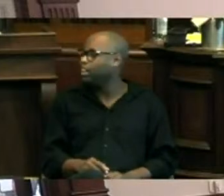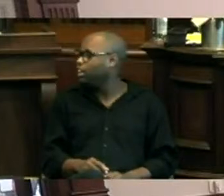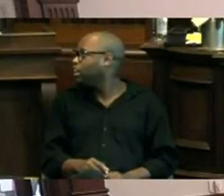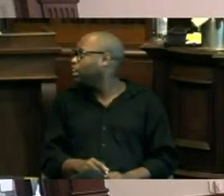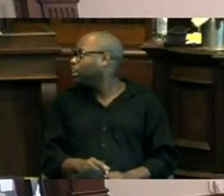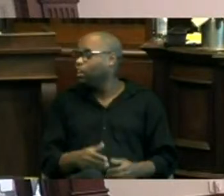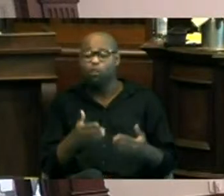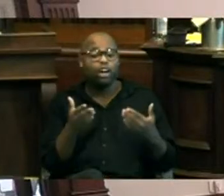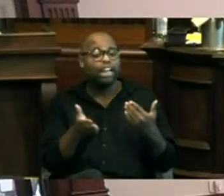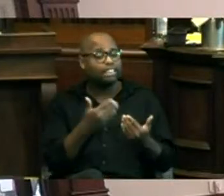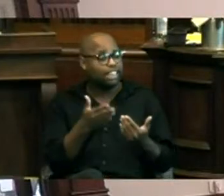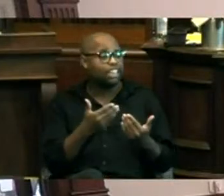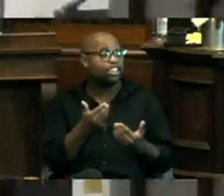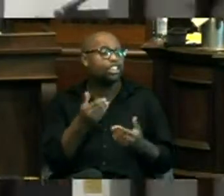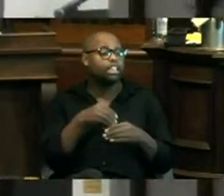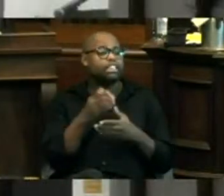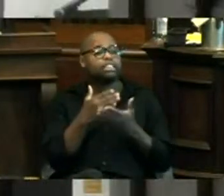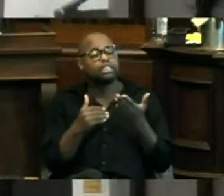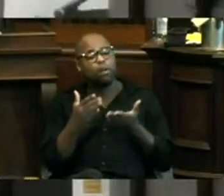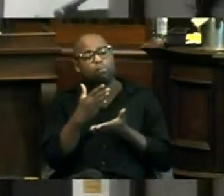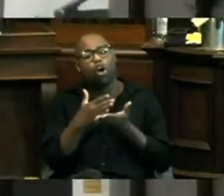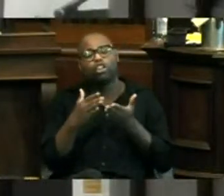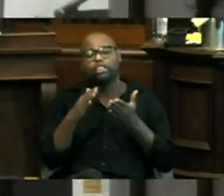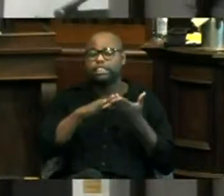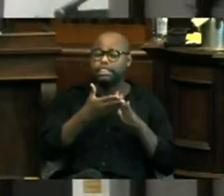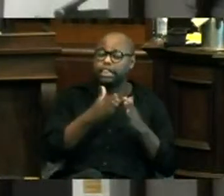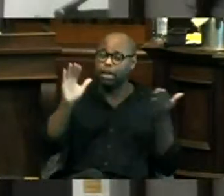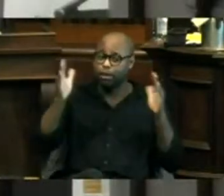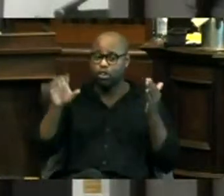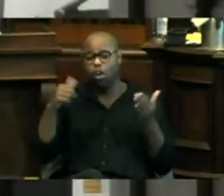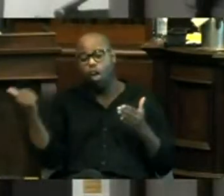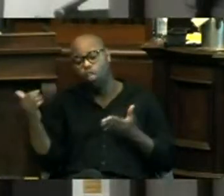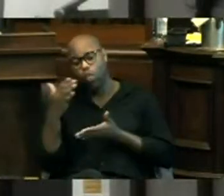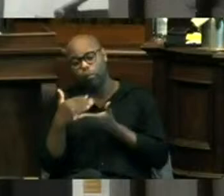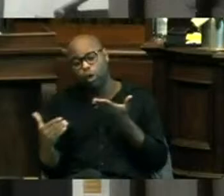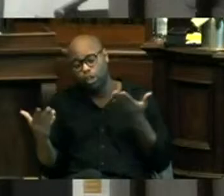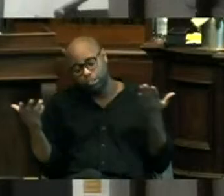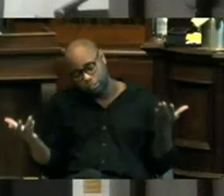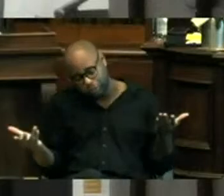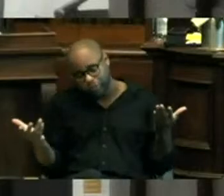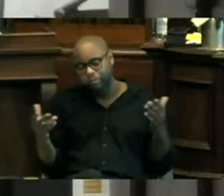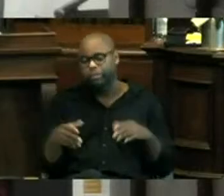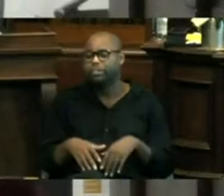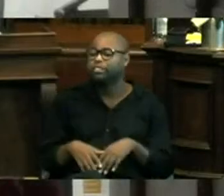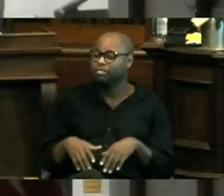affordable housing. So, well, it's easier to build affordable